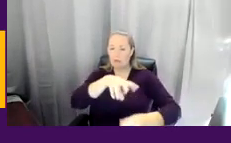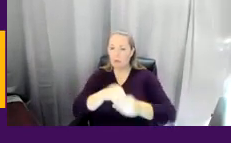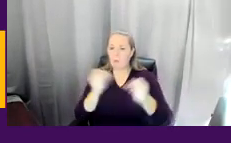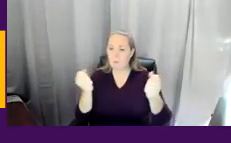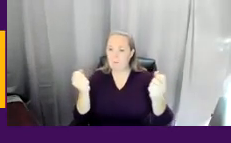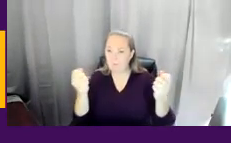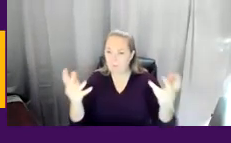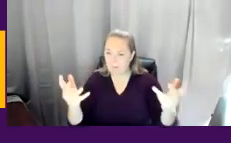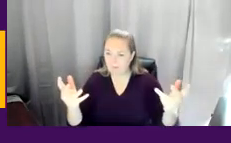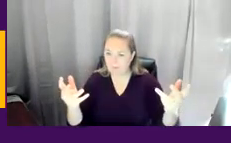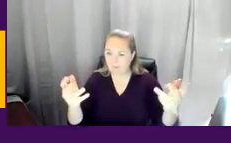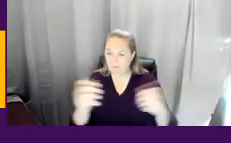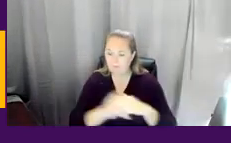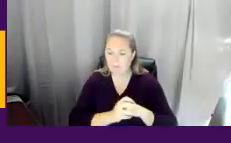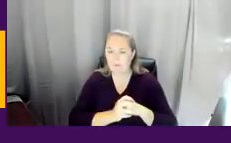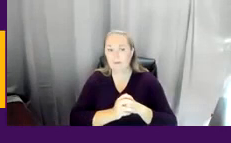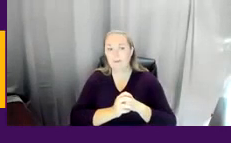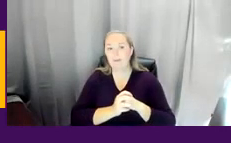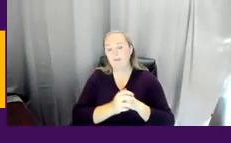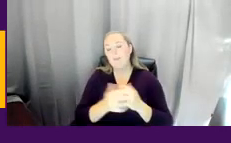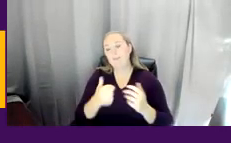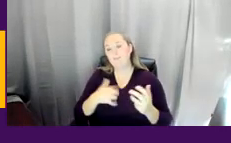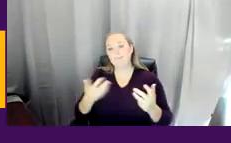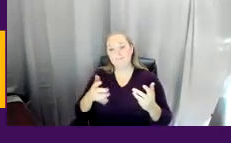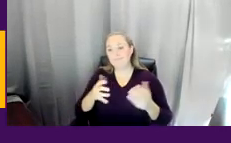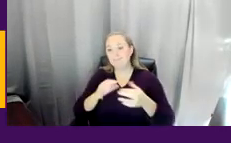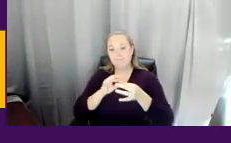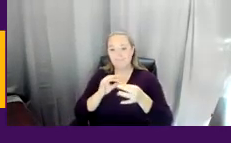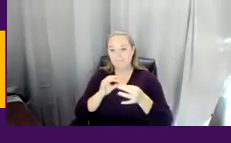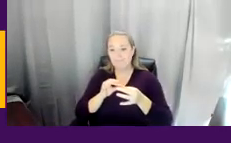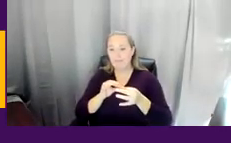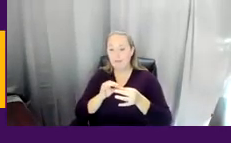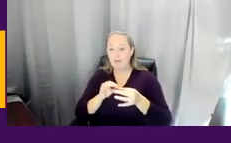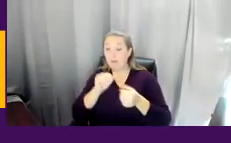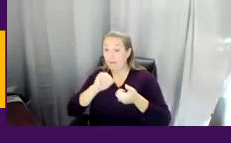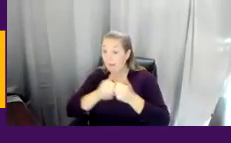WE WANT THE COMMUNITY ASSESSMENTS TO ENABLE